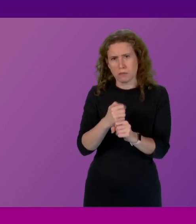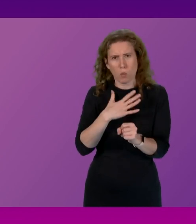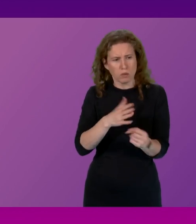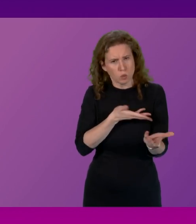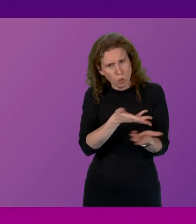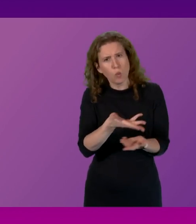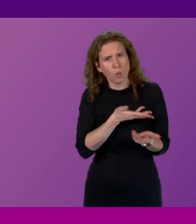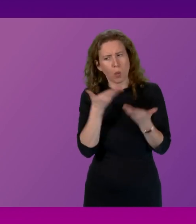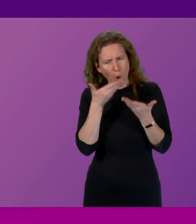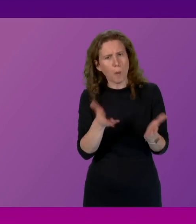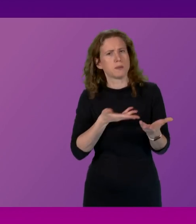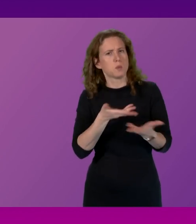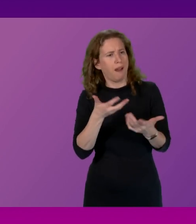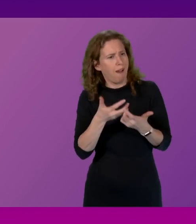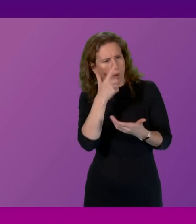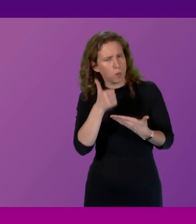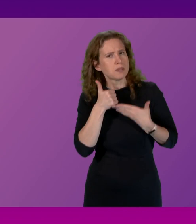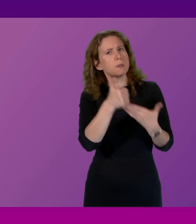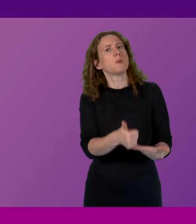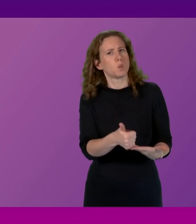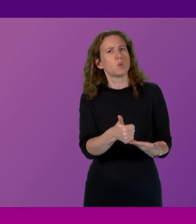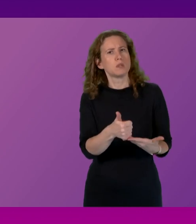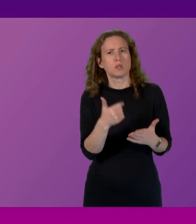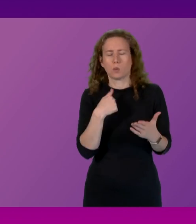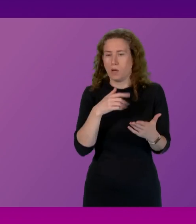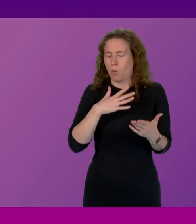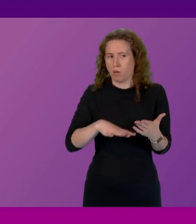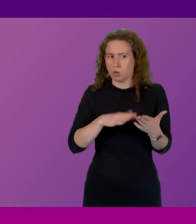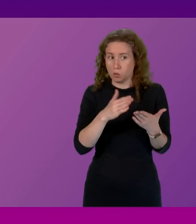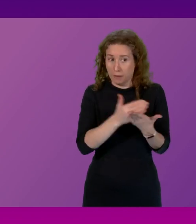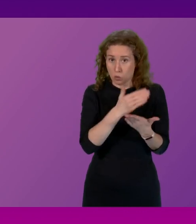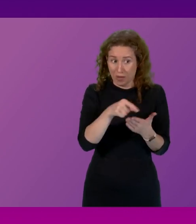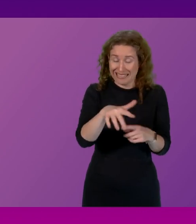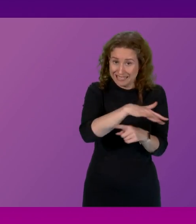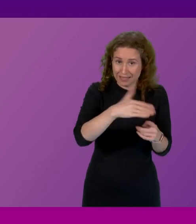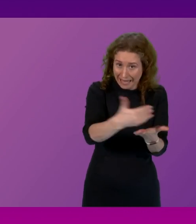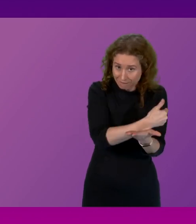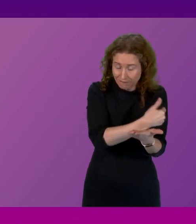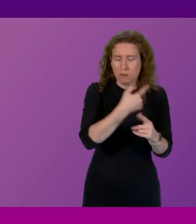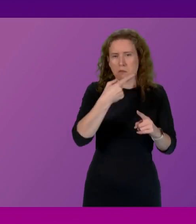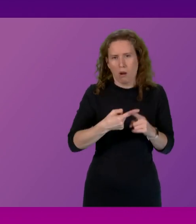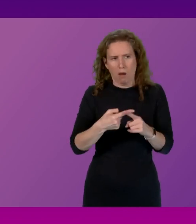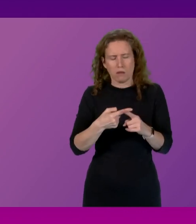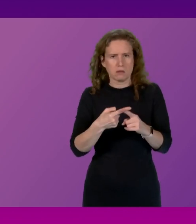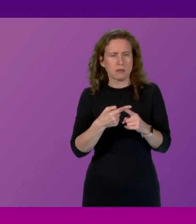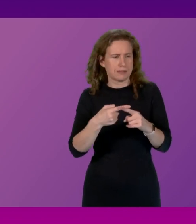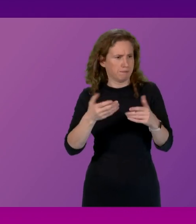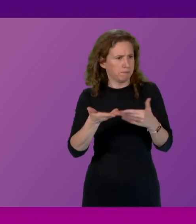about what support we can provide to secure the site as well as make sure that services